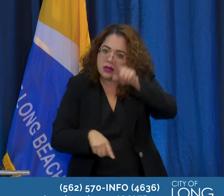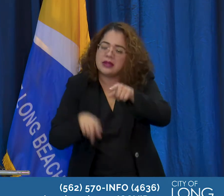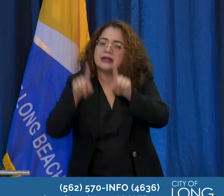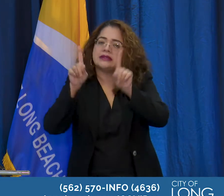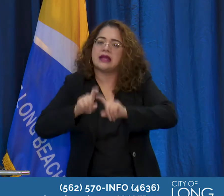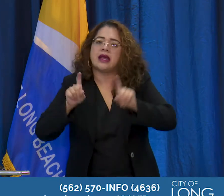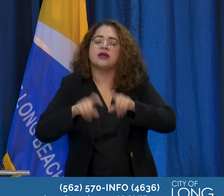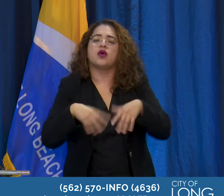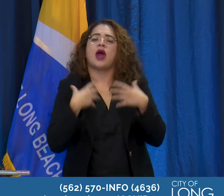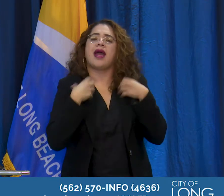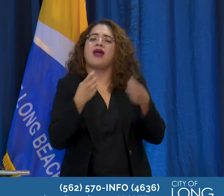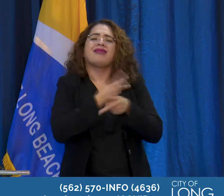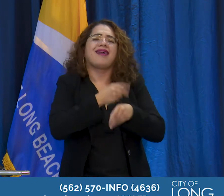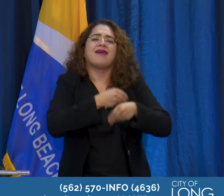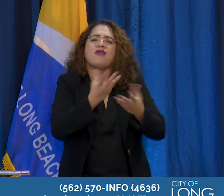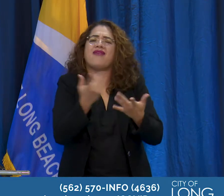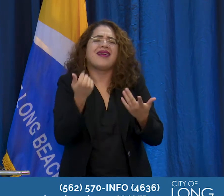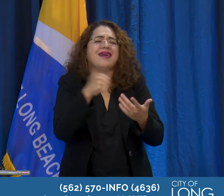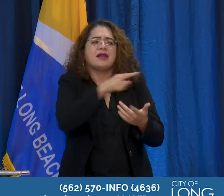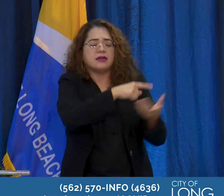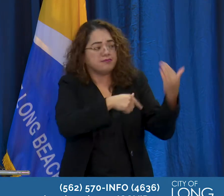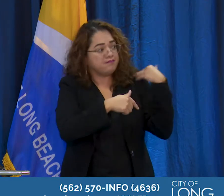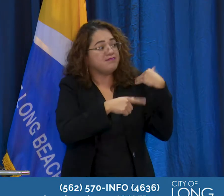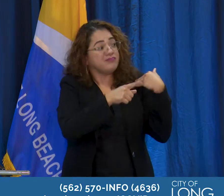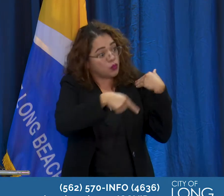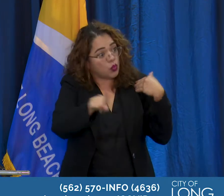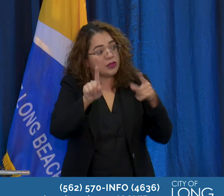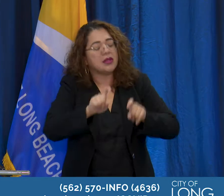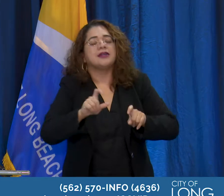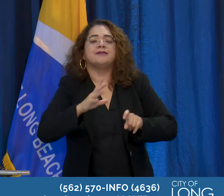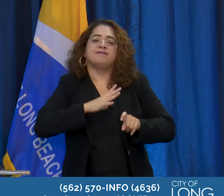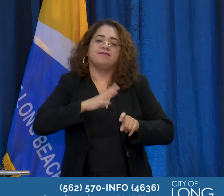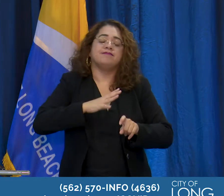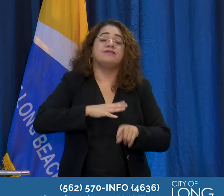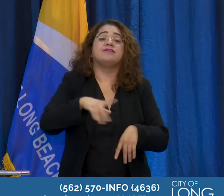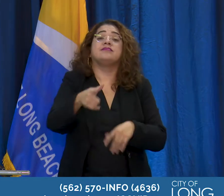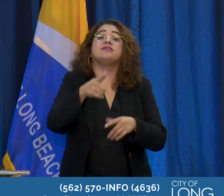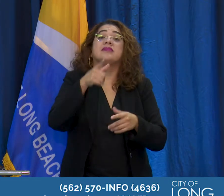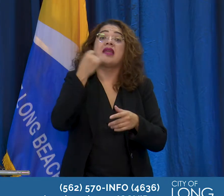Remember, if you have access to a primary care physician, or you're able to make an